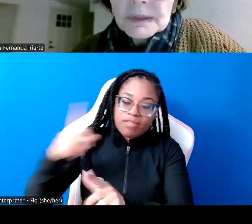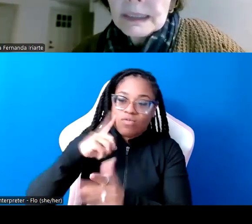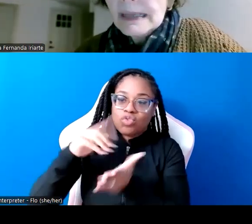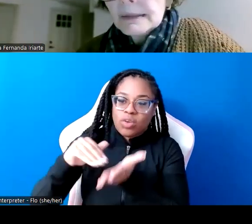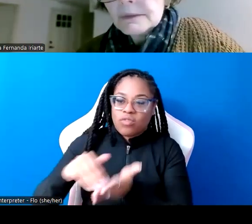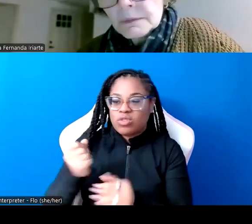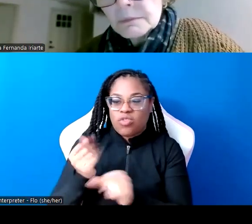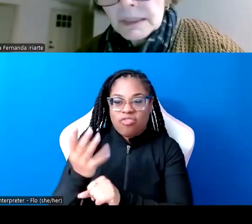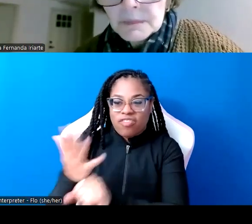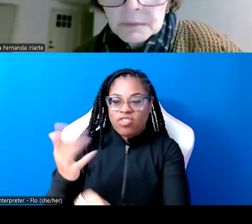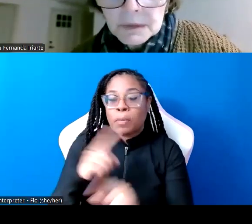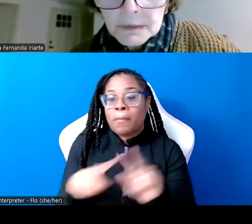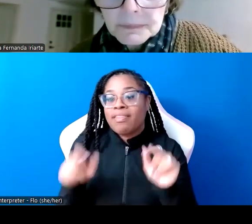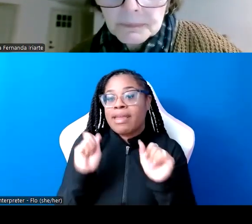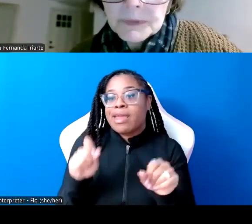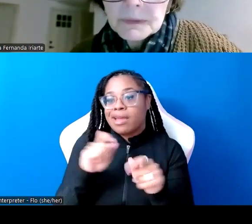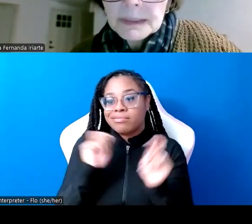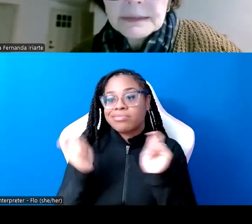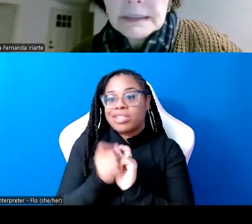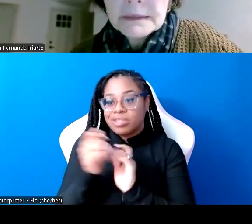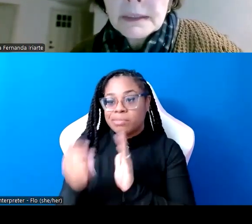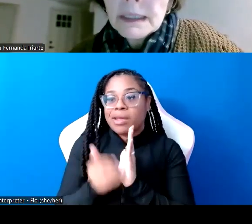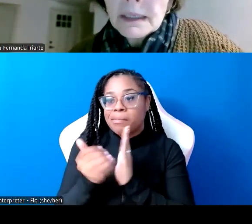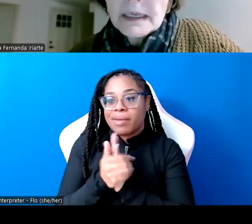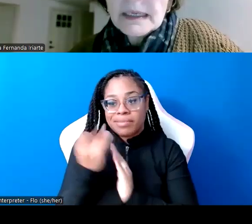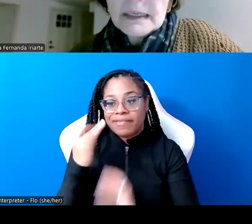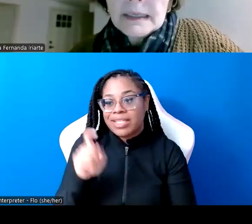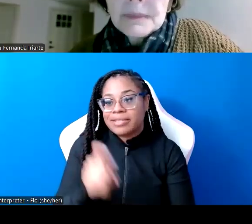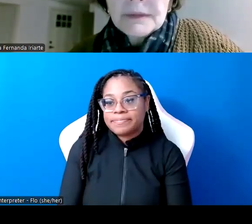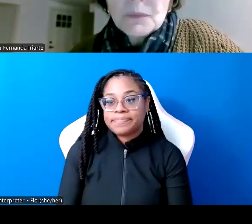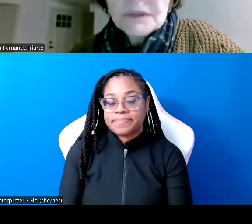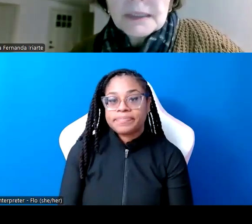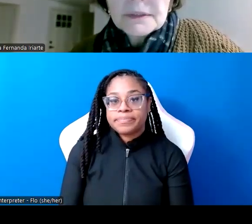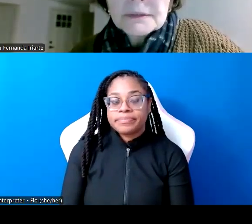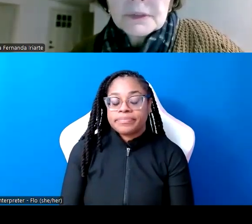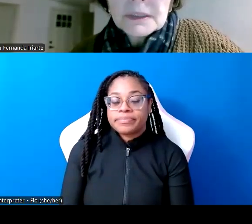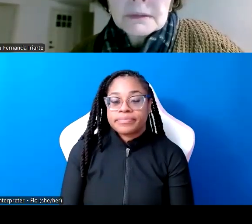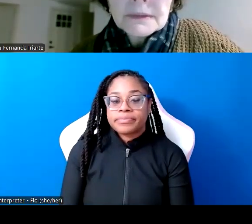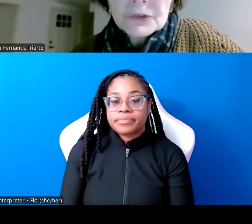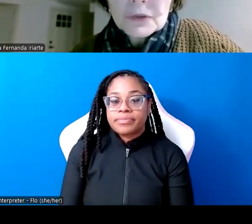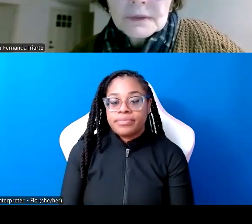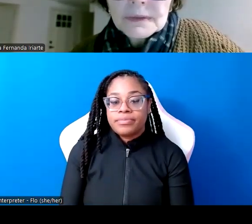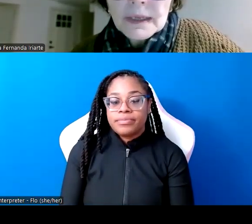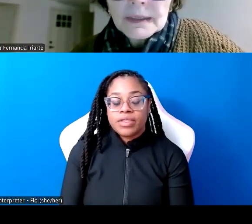But they can make amendments as needed. And then we've got the different sections.